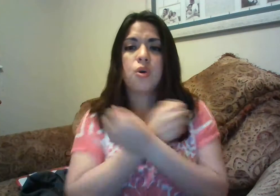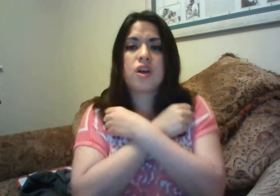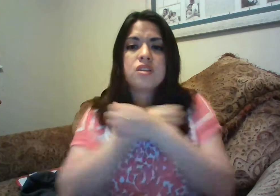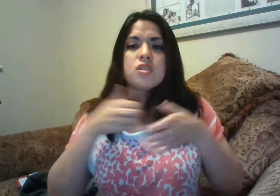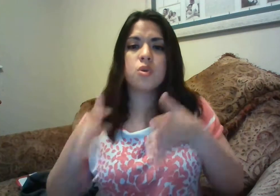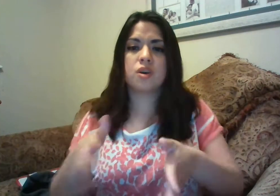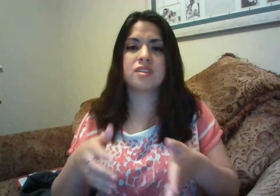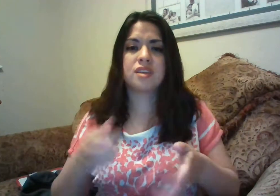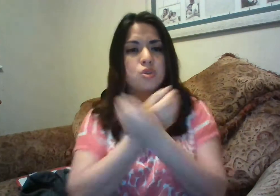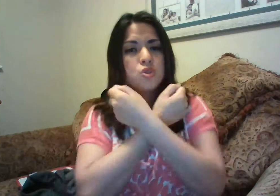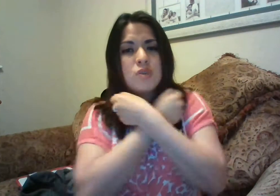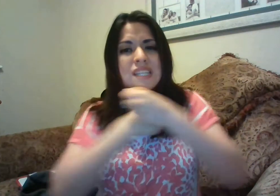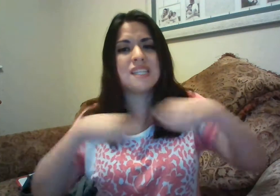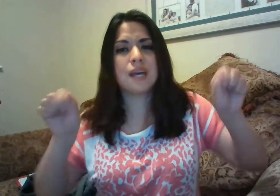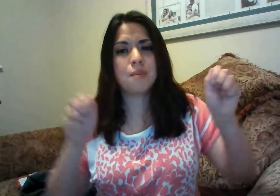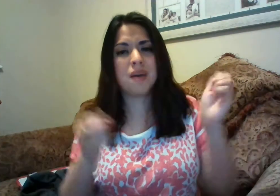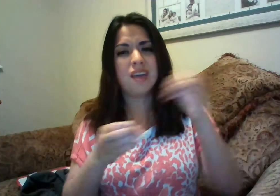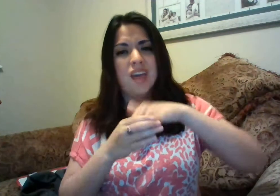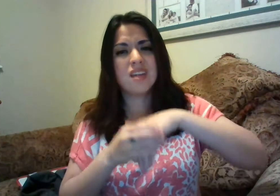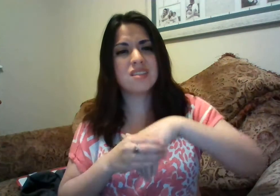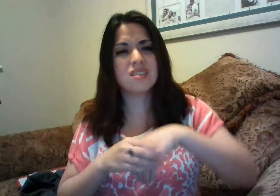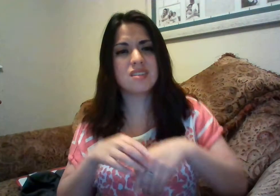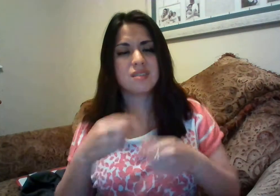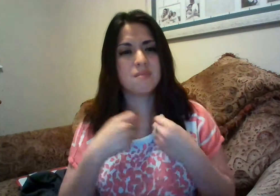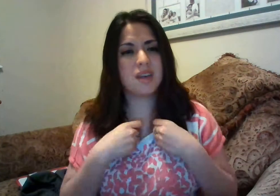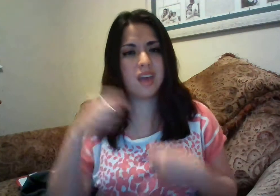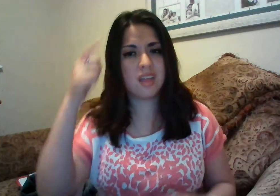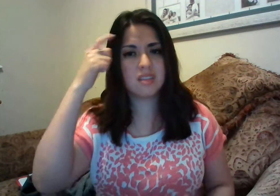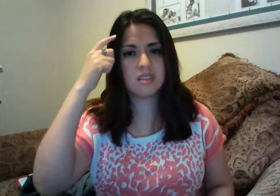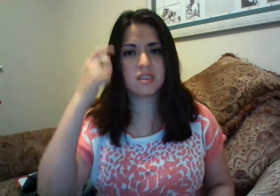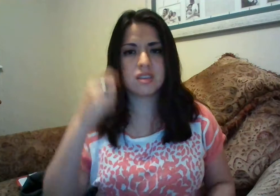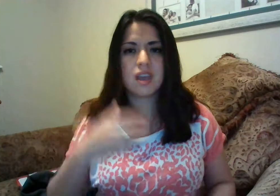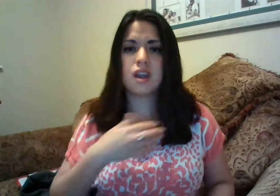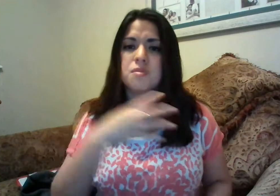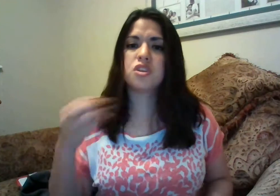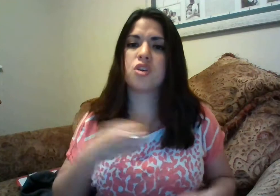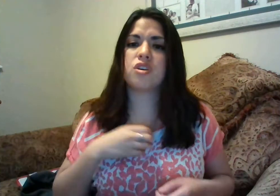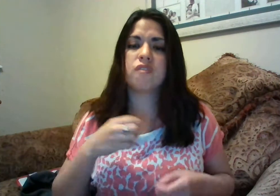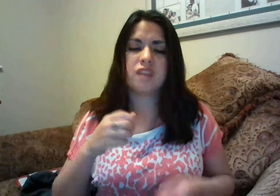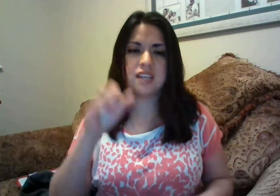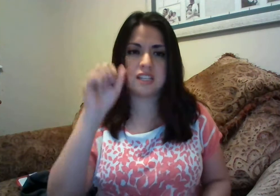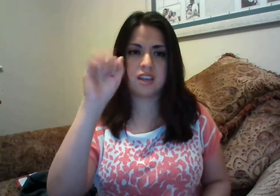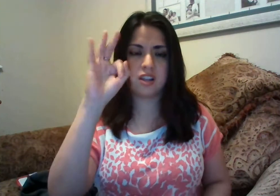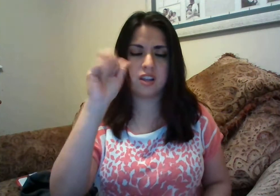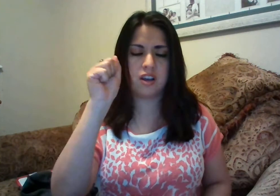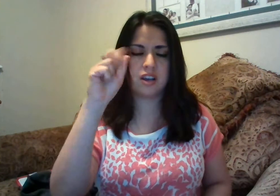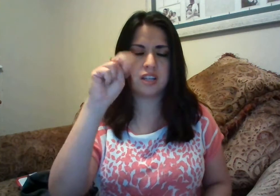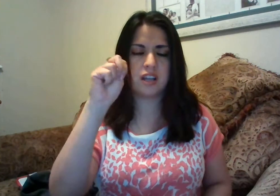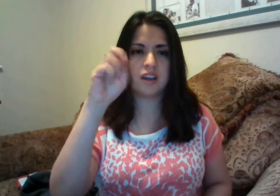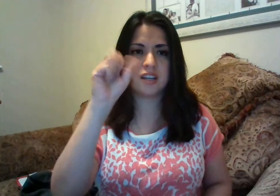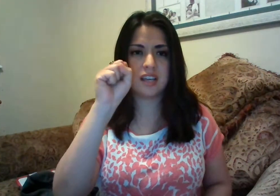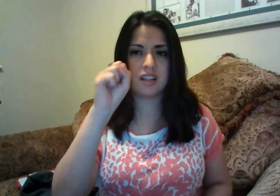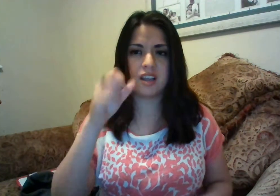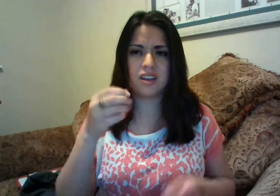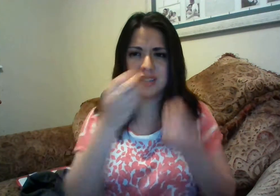I saved for you inside my head And I'm sorry for the fans I lost